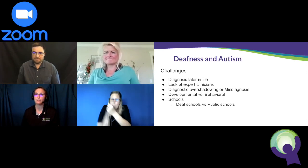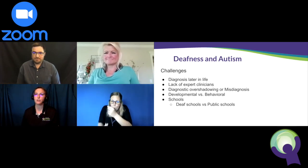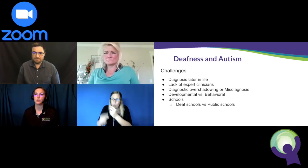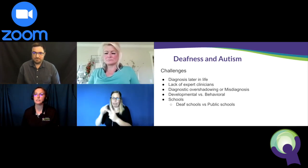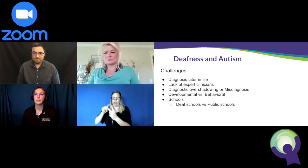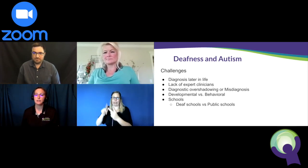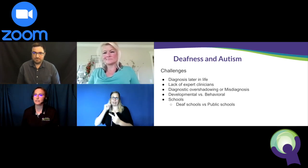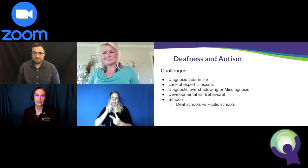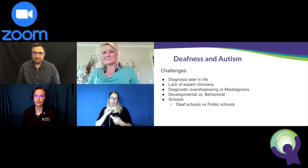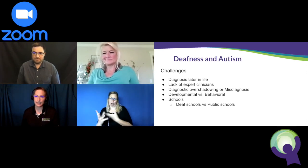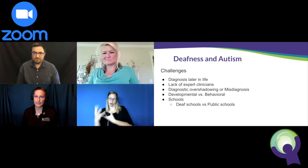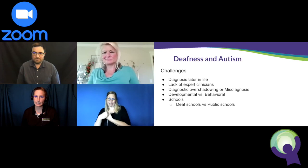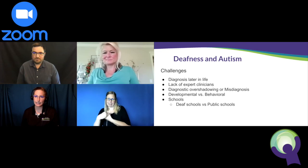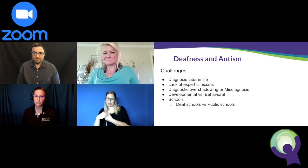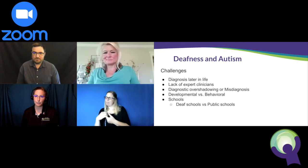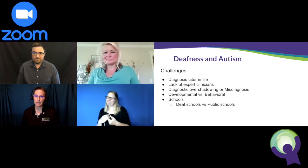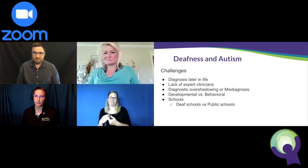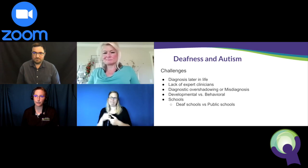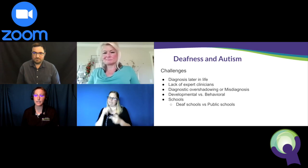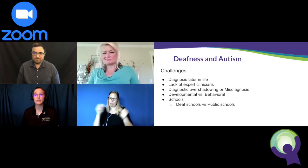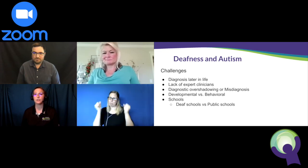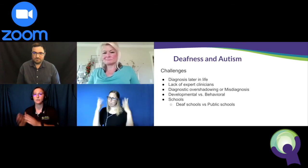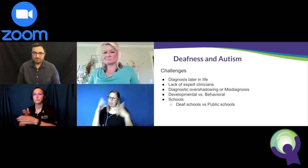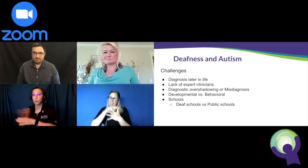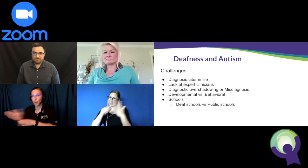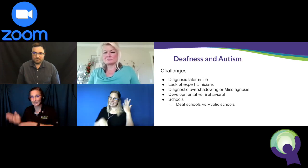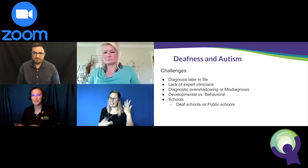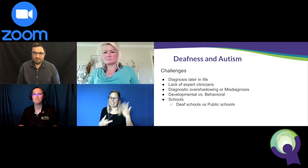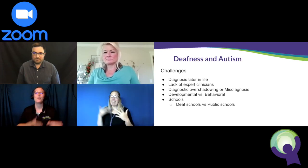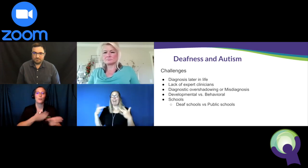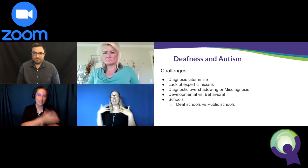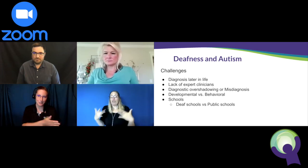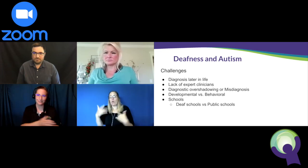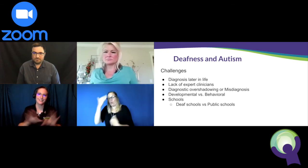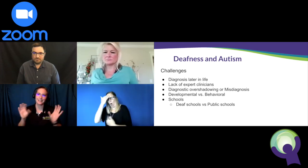difficult. There's not a lot of experts out there. They either know autism or they know deafness, they don't